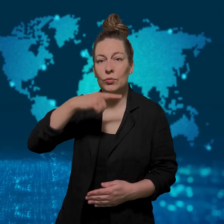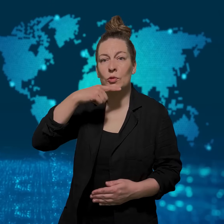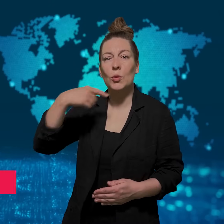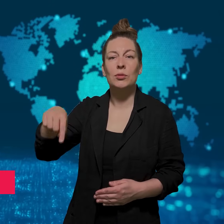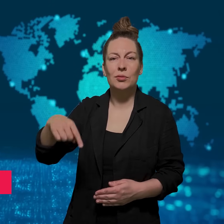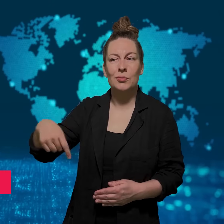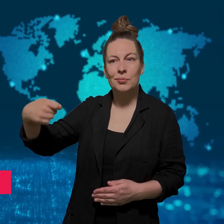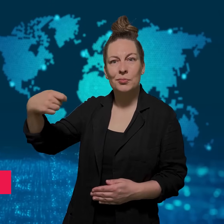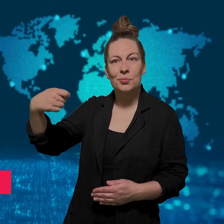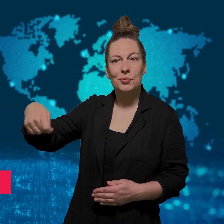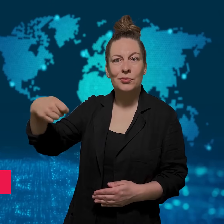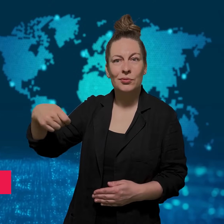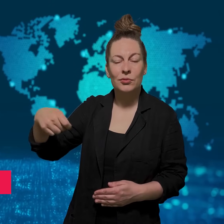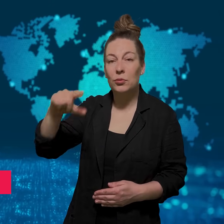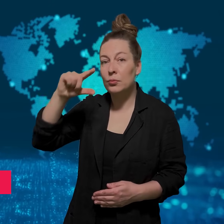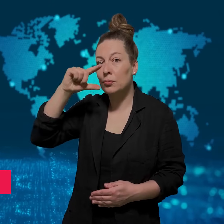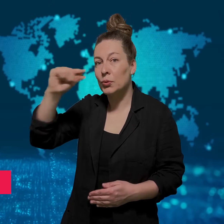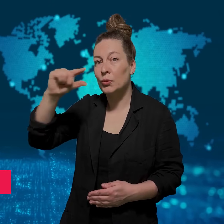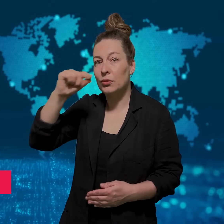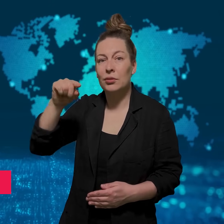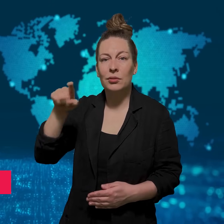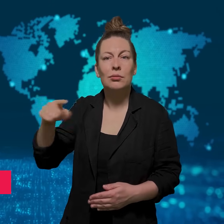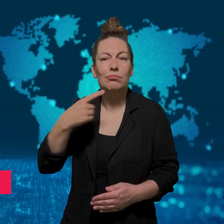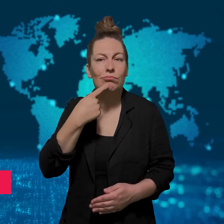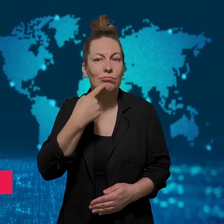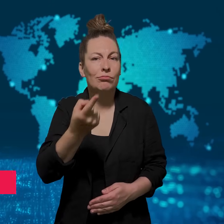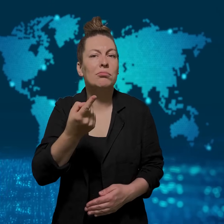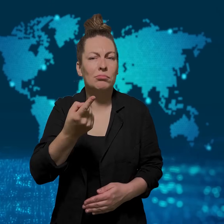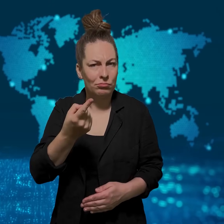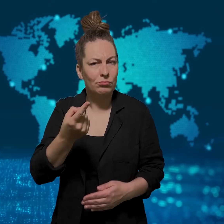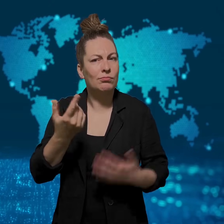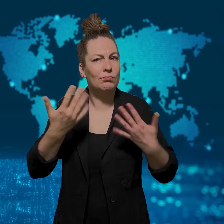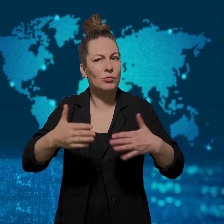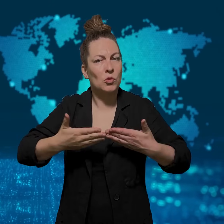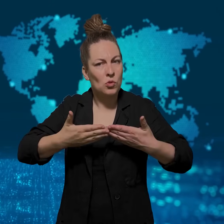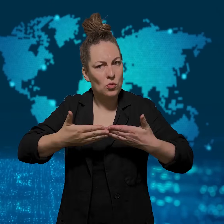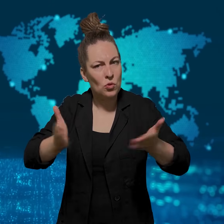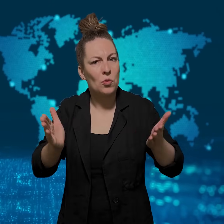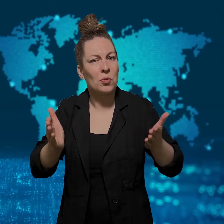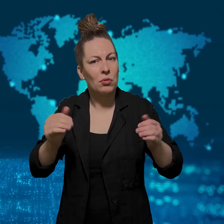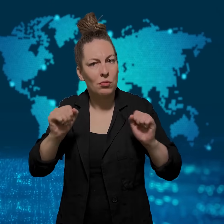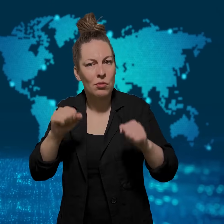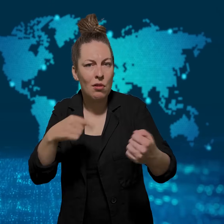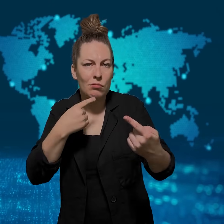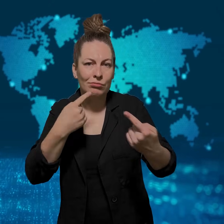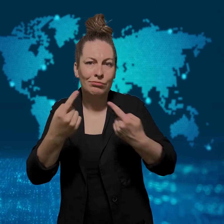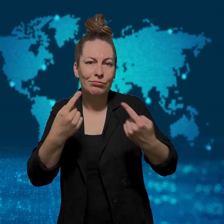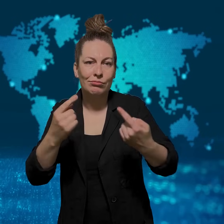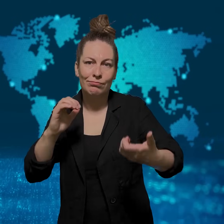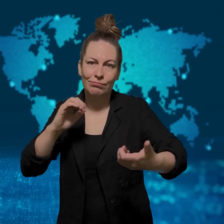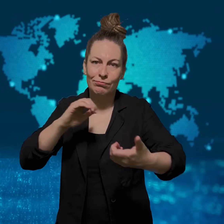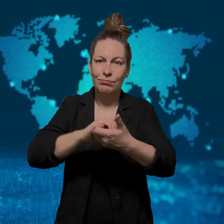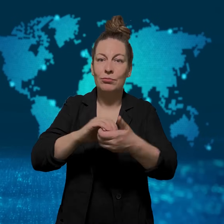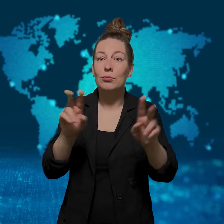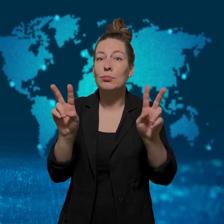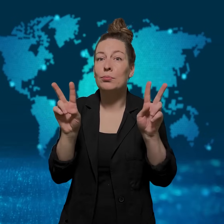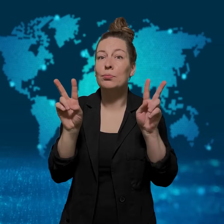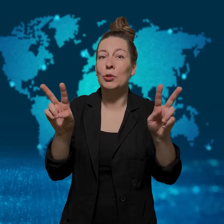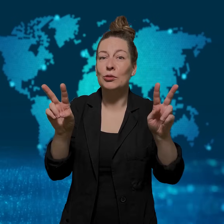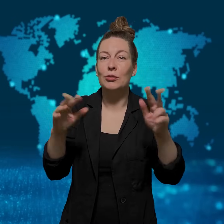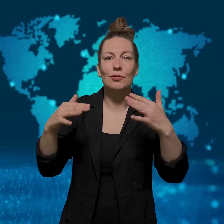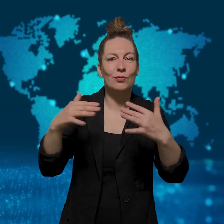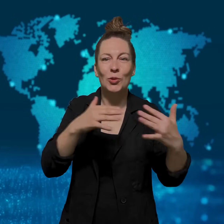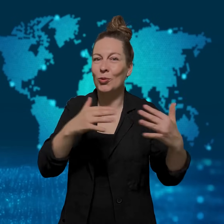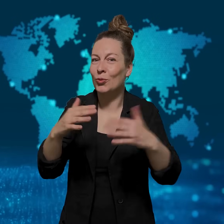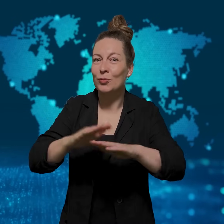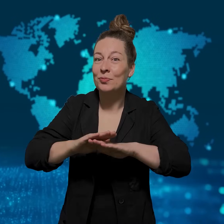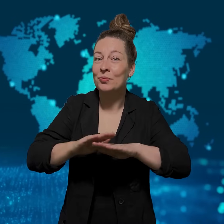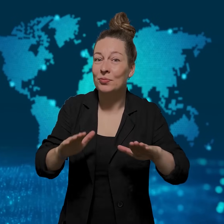[MONIKA]: Russian President Putin has indicated that he is open to peace talks.